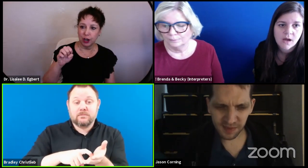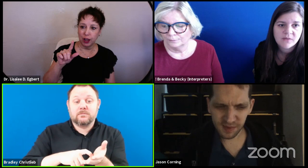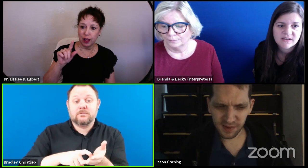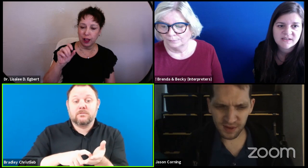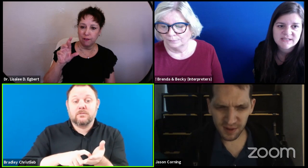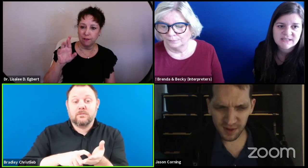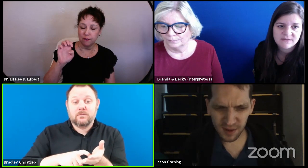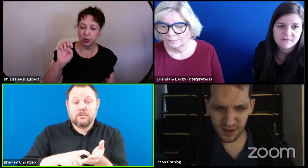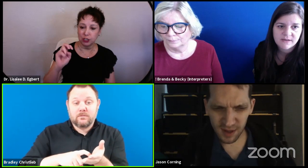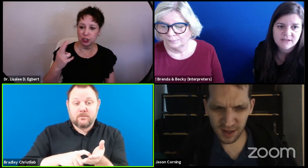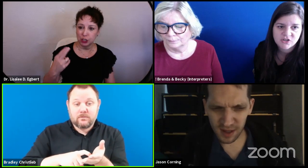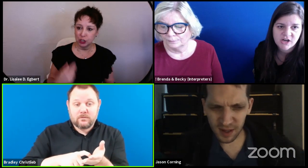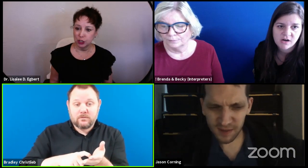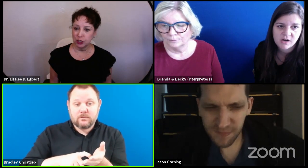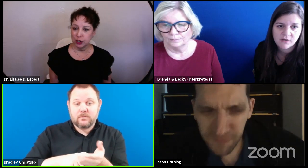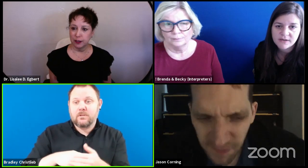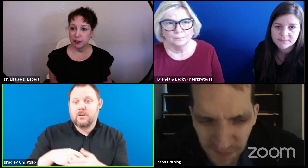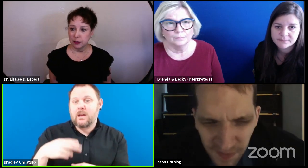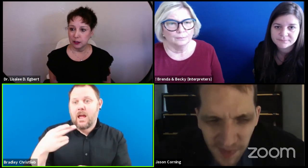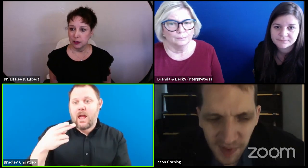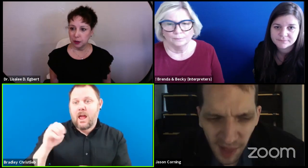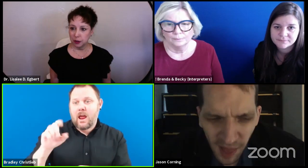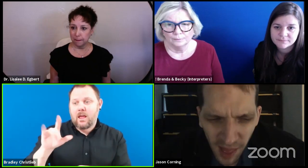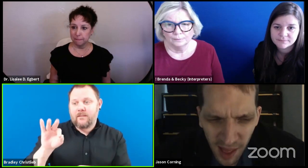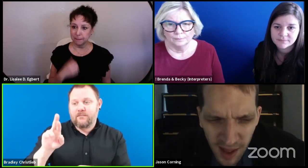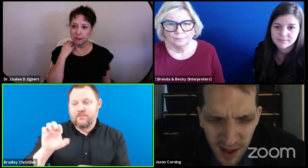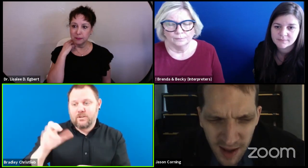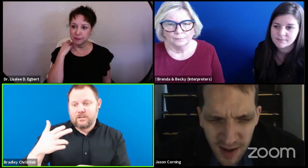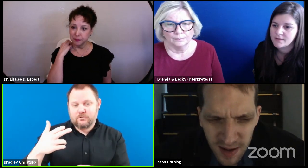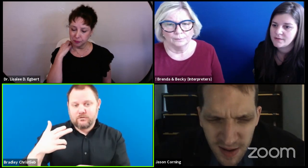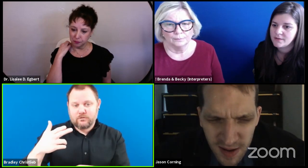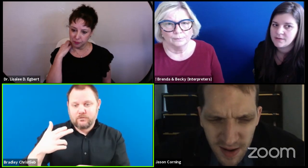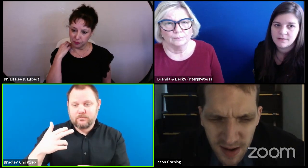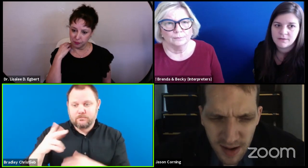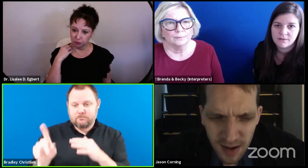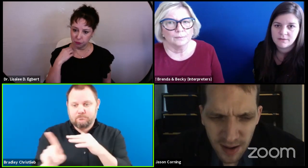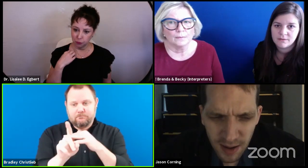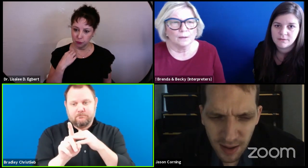I'm recognizing vice chair Marny Helfrich.